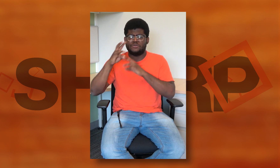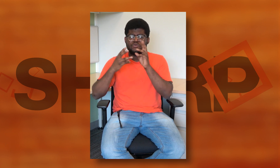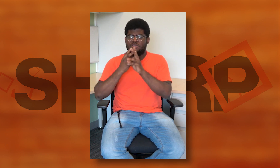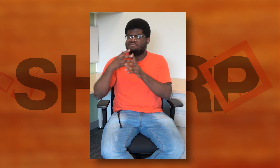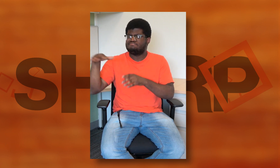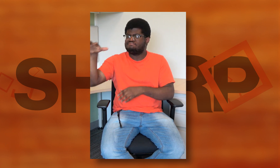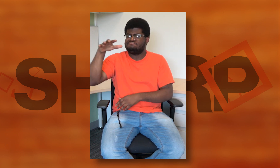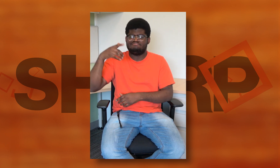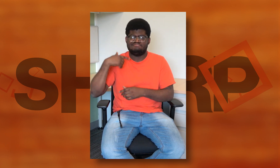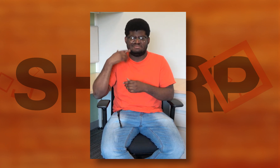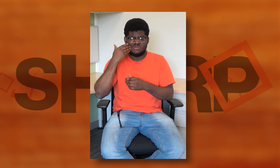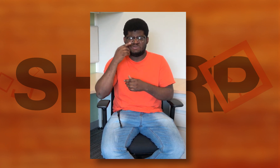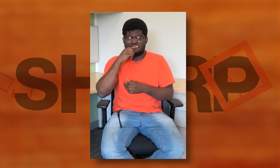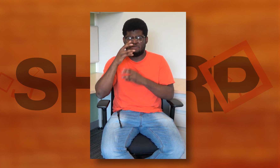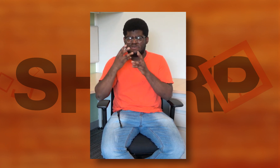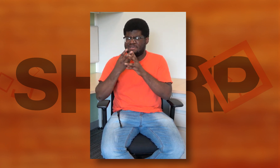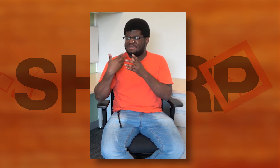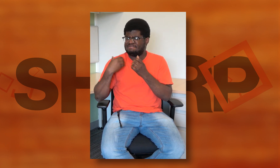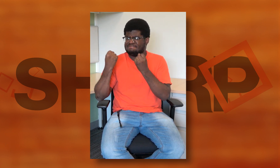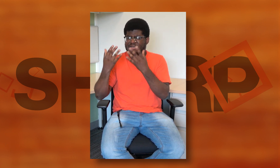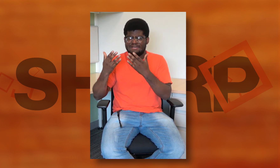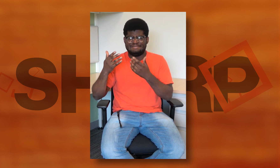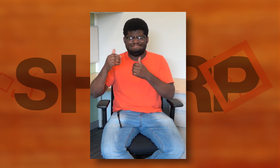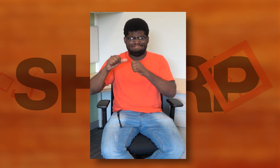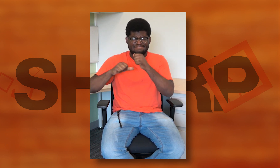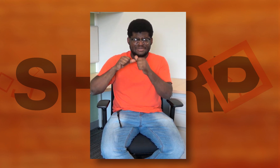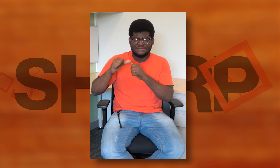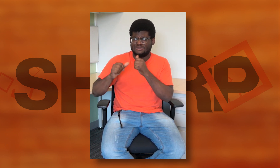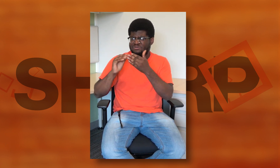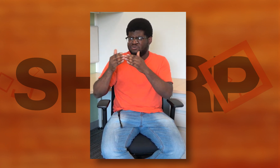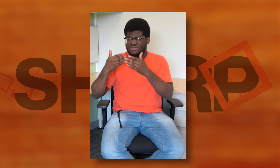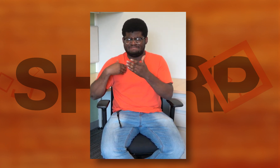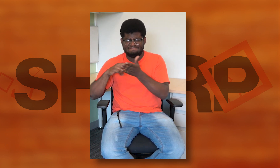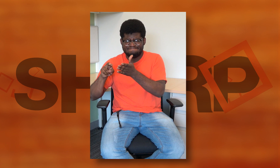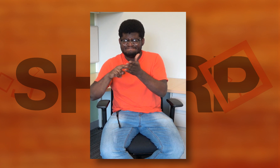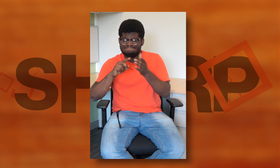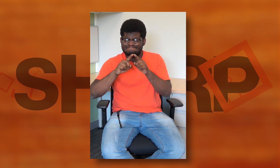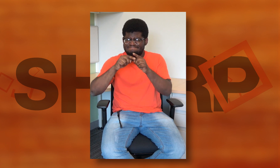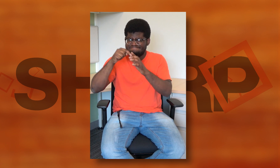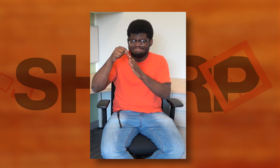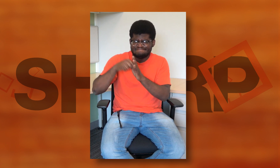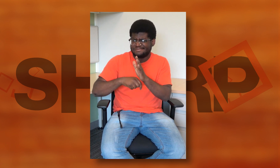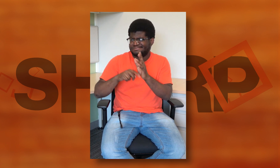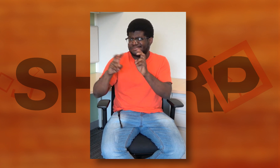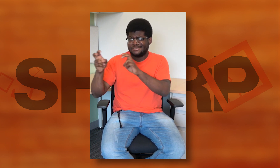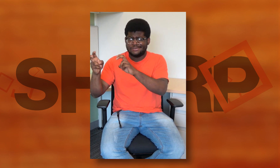research experience that can apply to the real world. SHARP was the first step to learning more